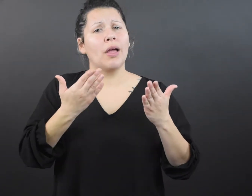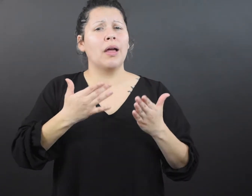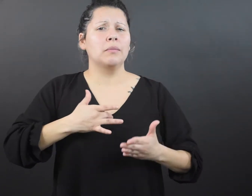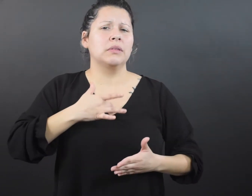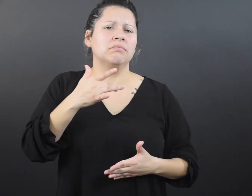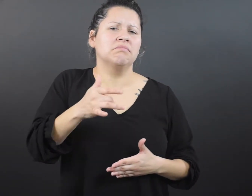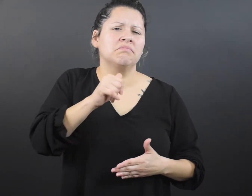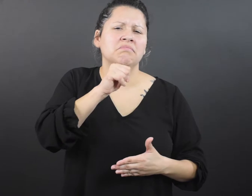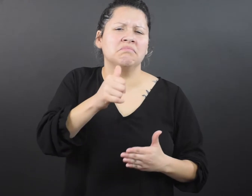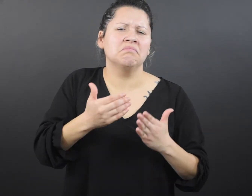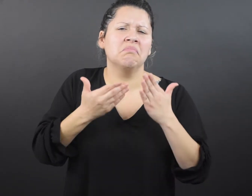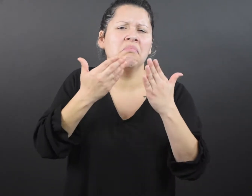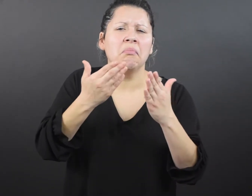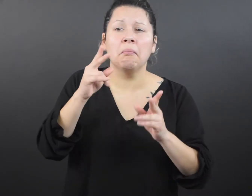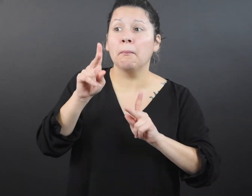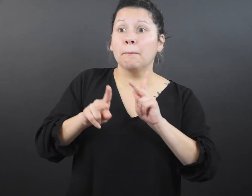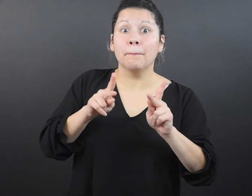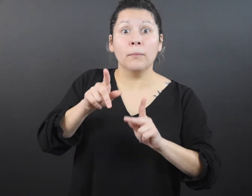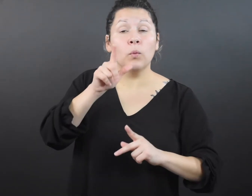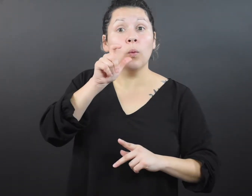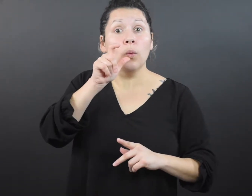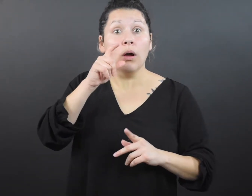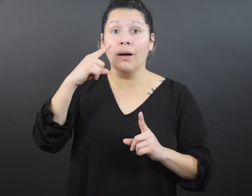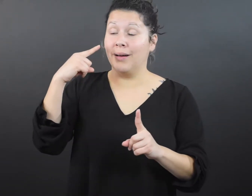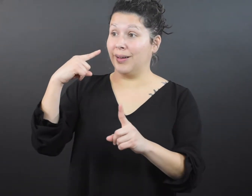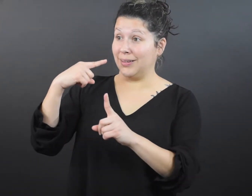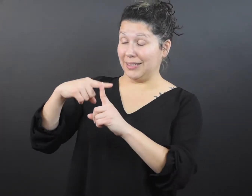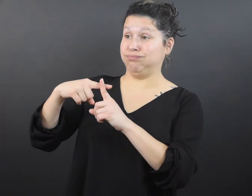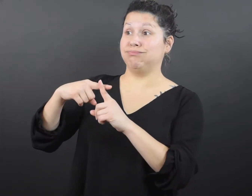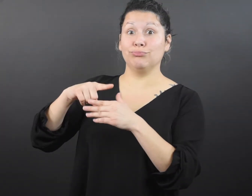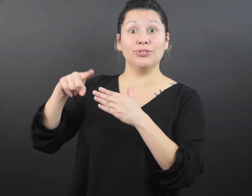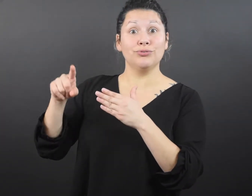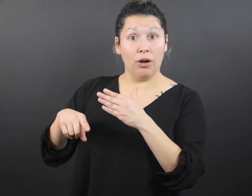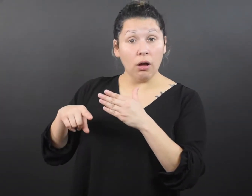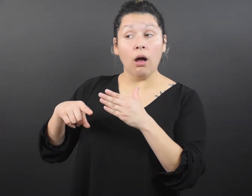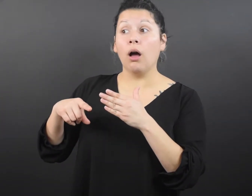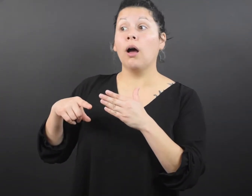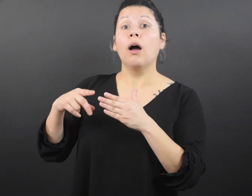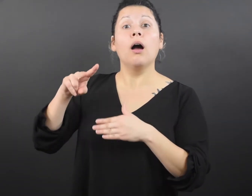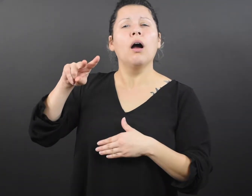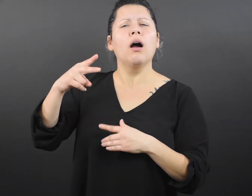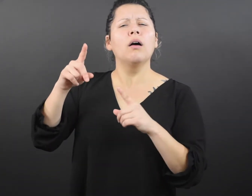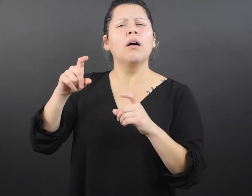It generally is not recommended that people get tested again after getting a positive result.